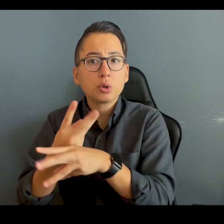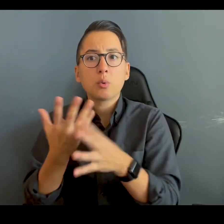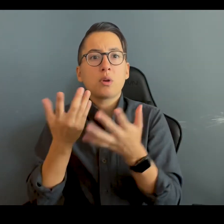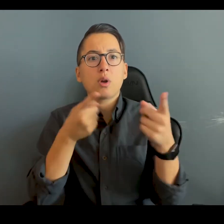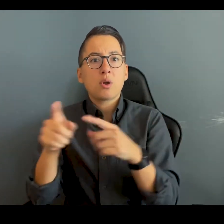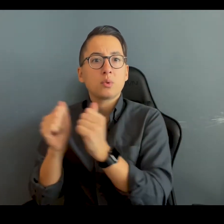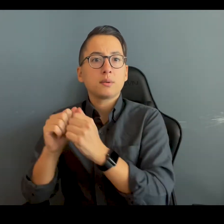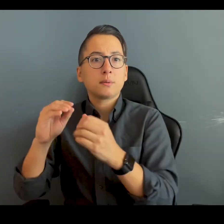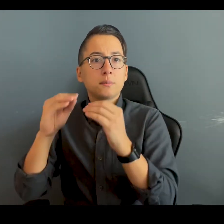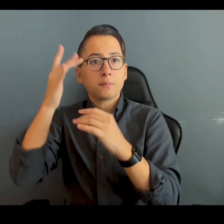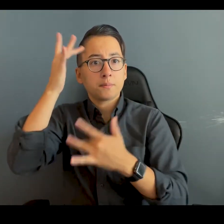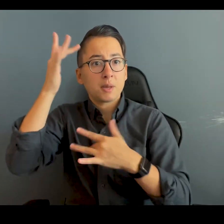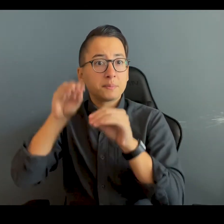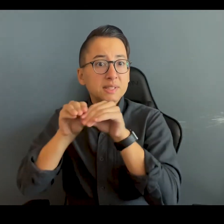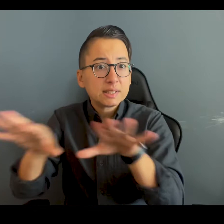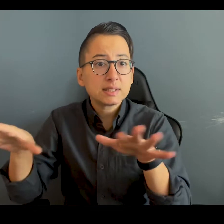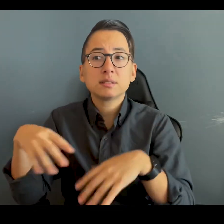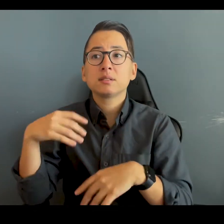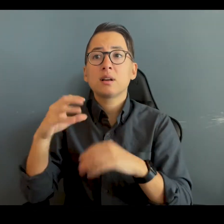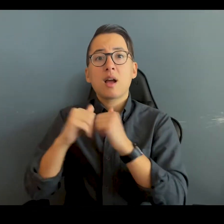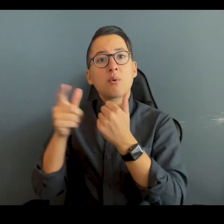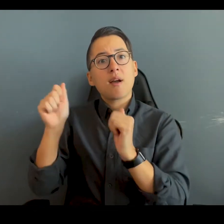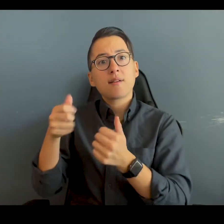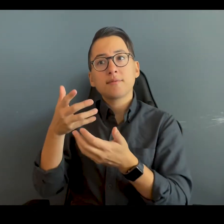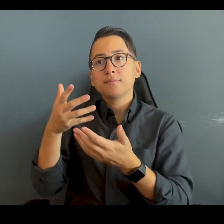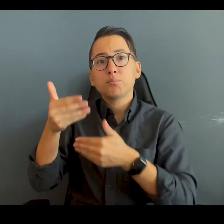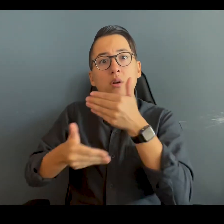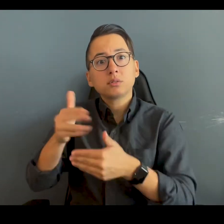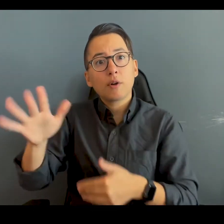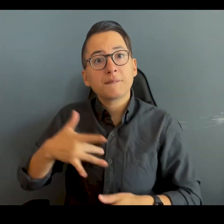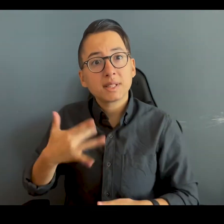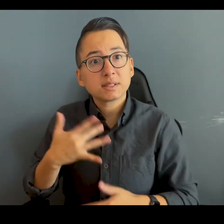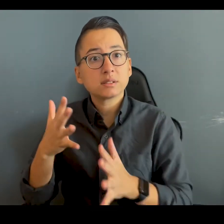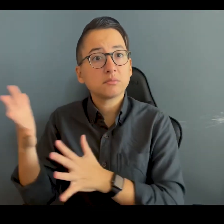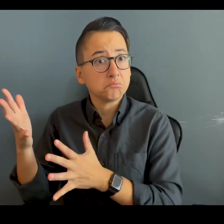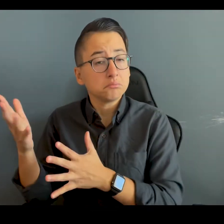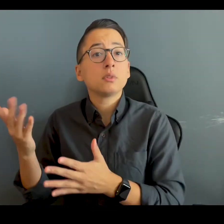the pandemic, and are able to process their feelings.